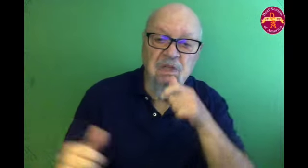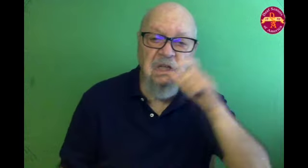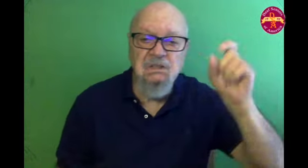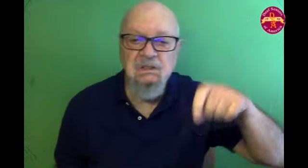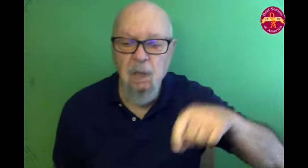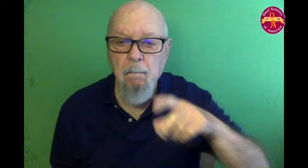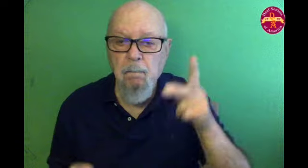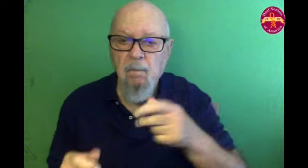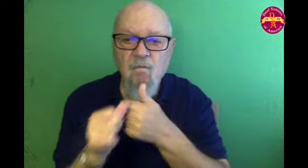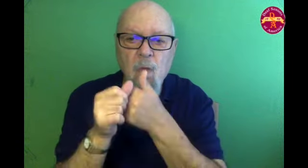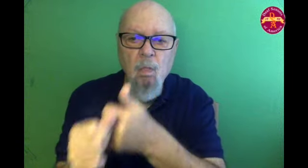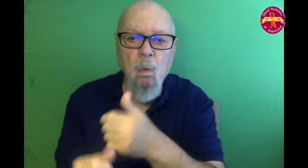Many people followed the Fox News